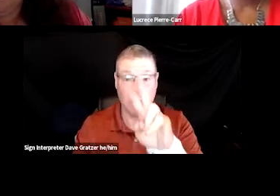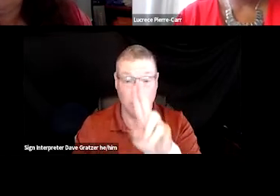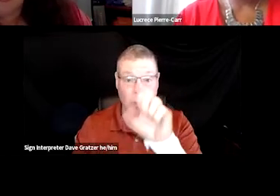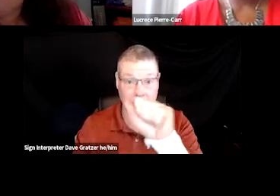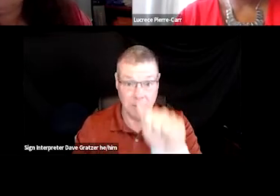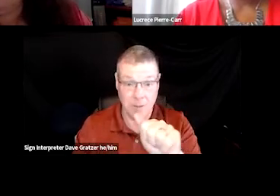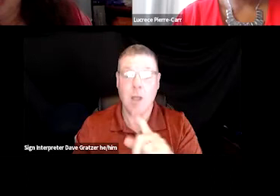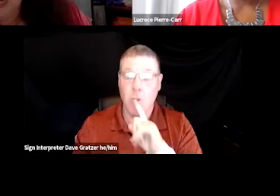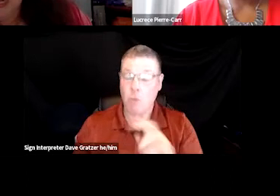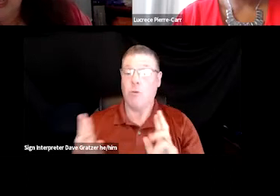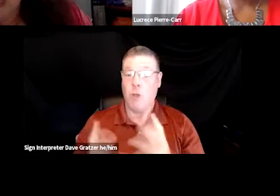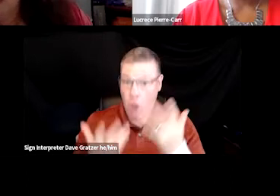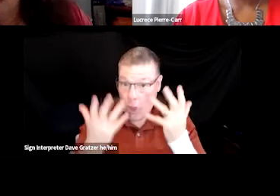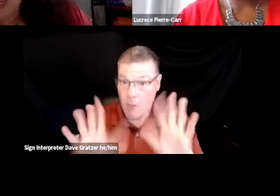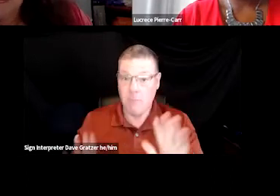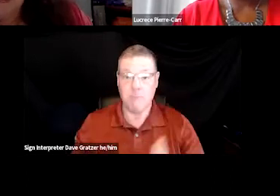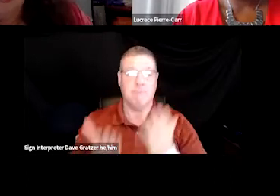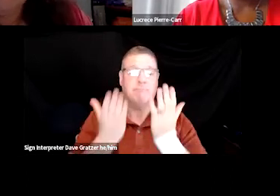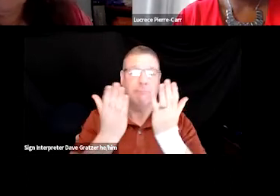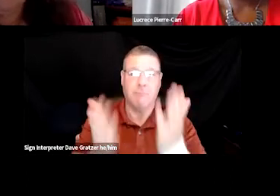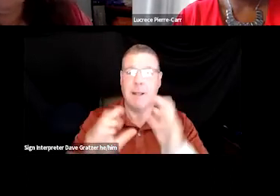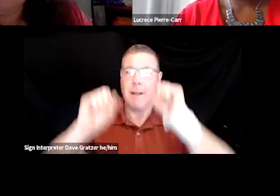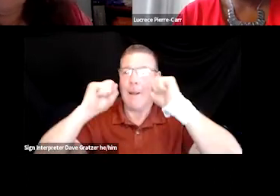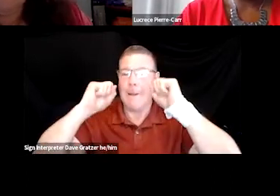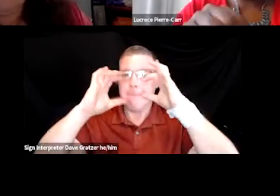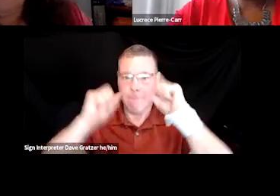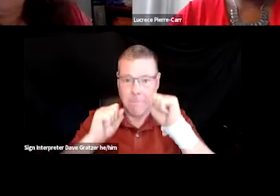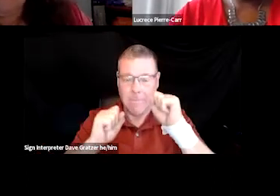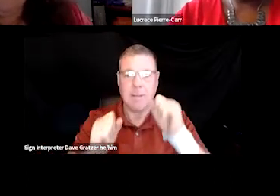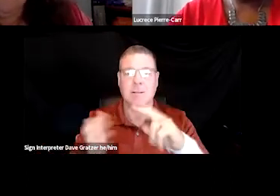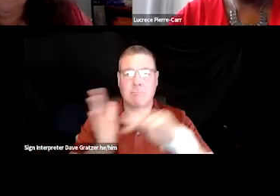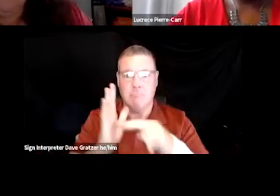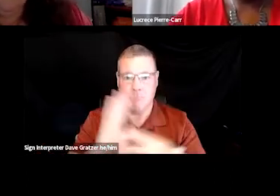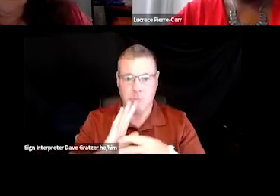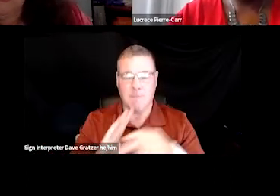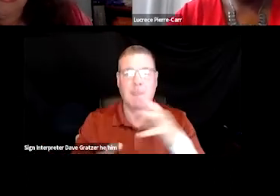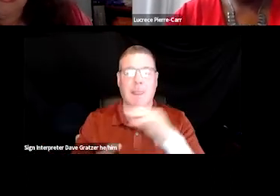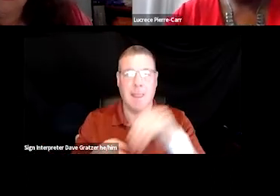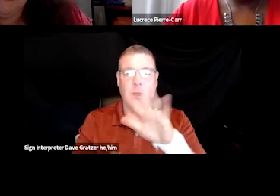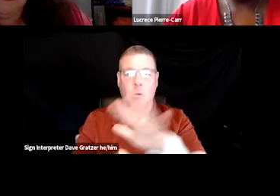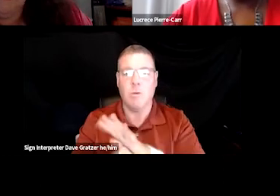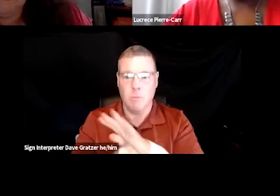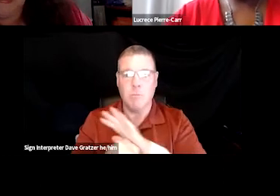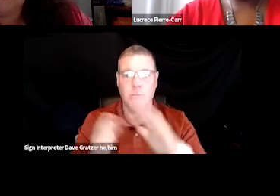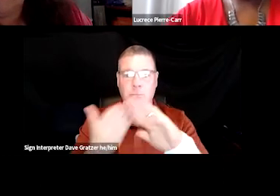are already providing amazing crisis line services in your local communities and in your state.